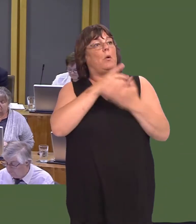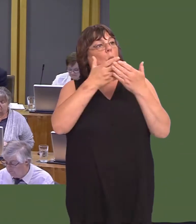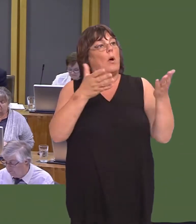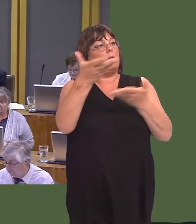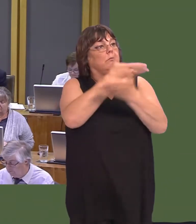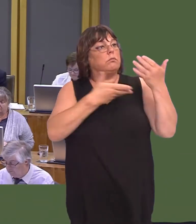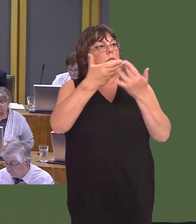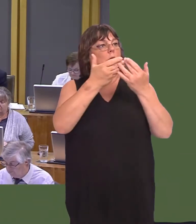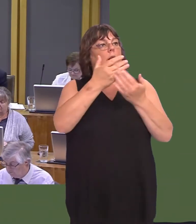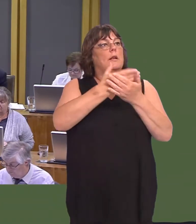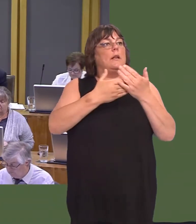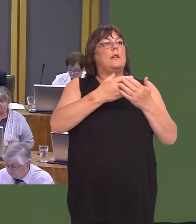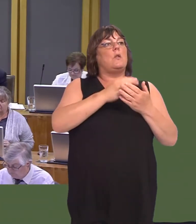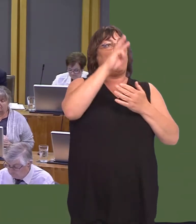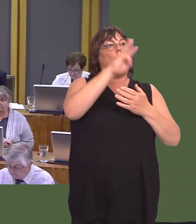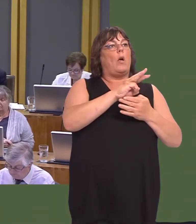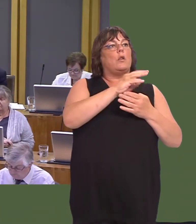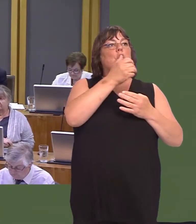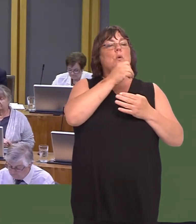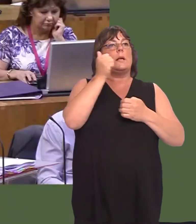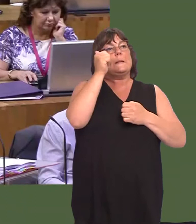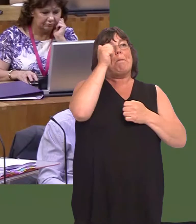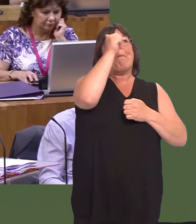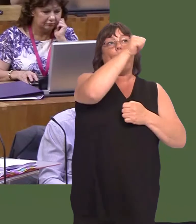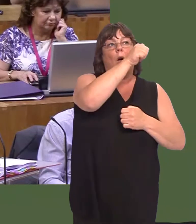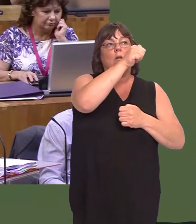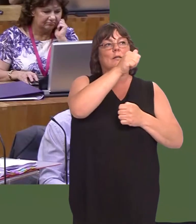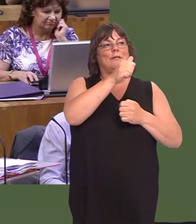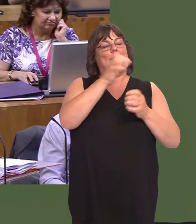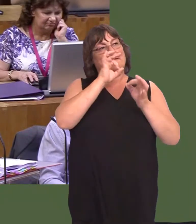It made Wales an early adopter of the EUís smart specialisation approach to innovation,